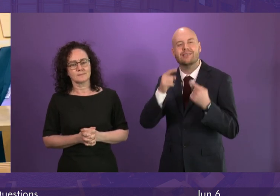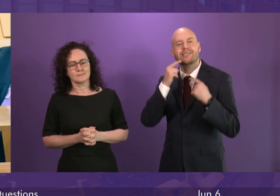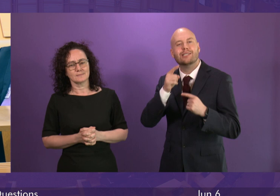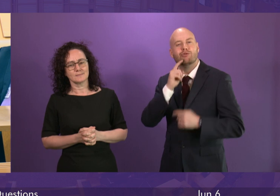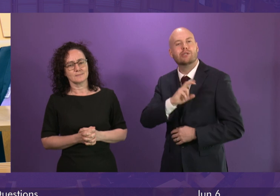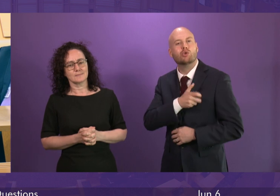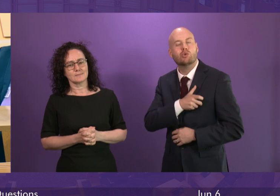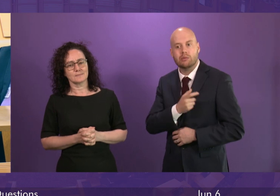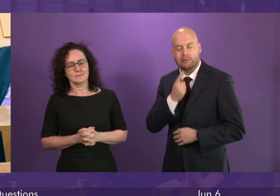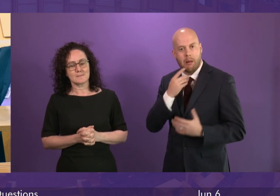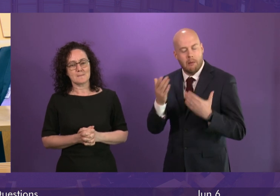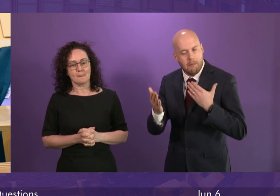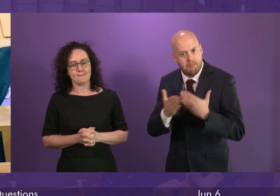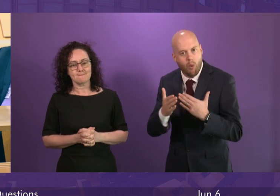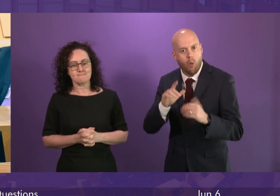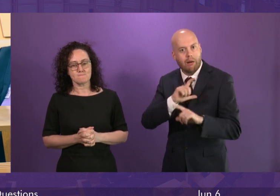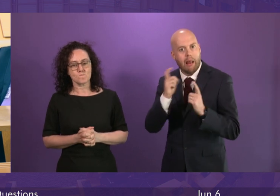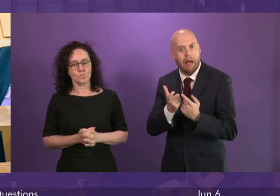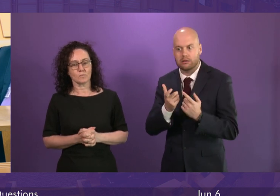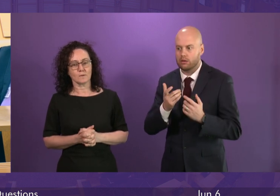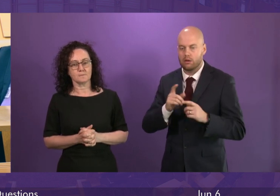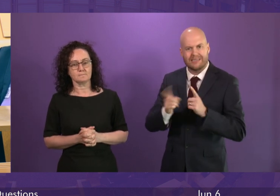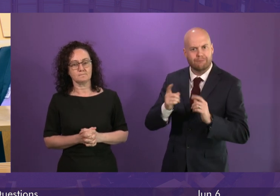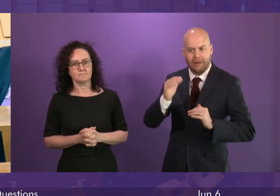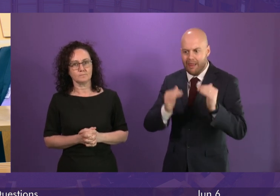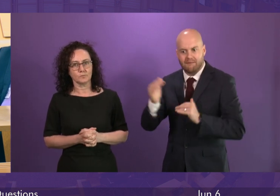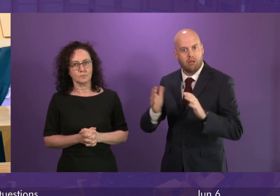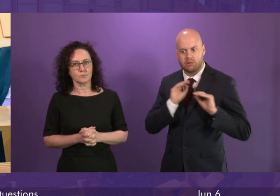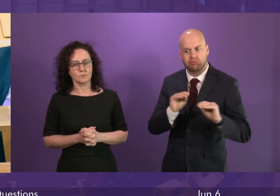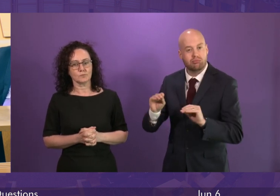classes, which is putting teachers under “increasing pressure”. How did he miss the National Association of Schoolmasters Union of Women